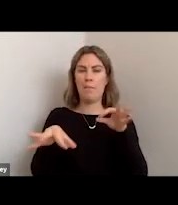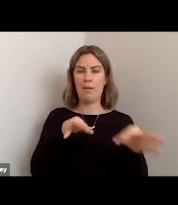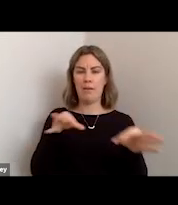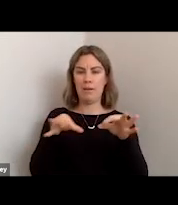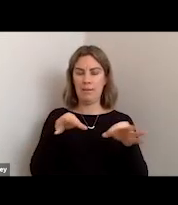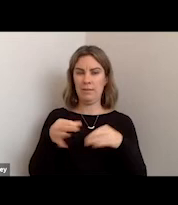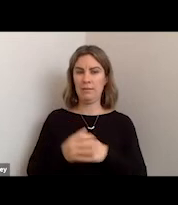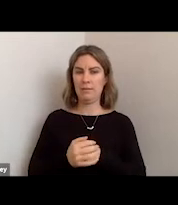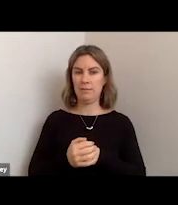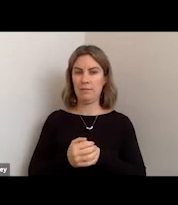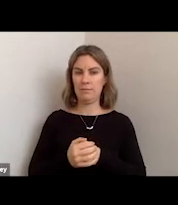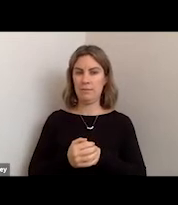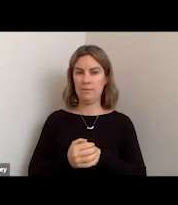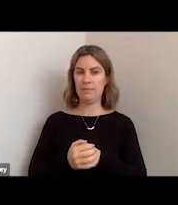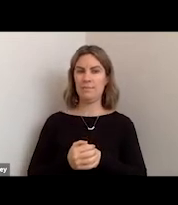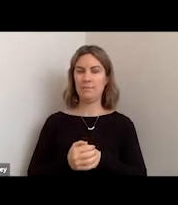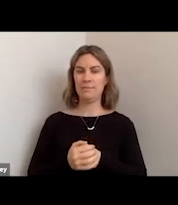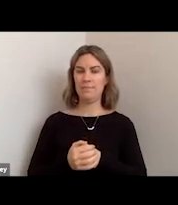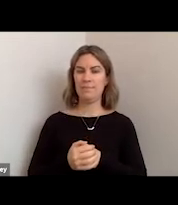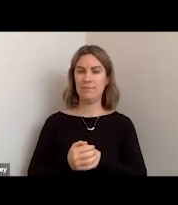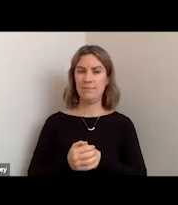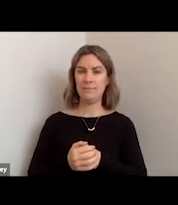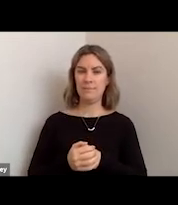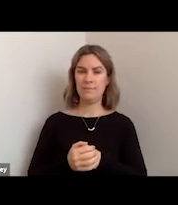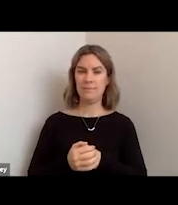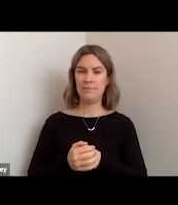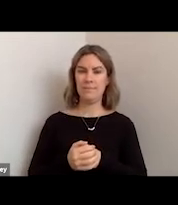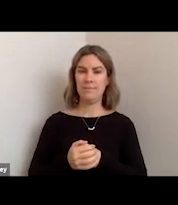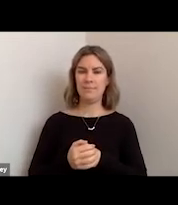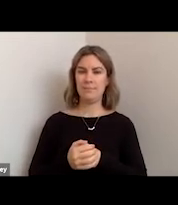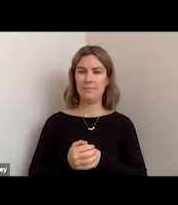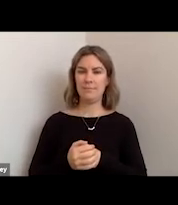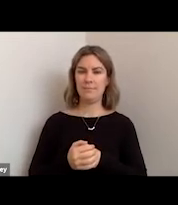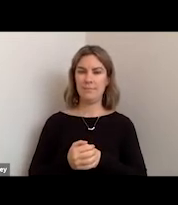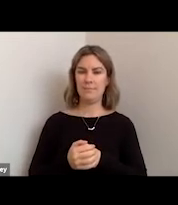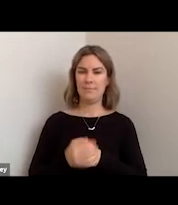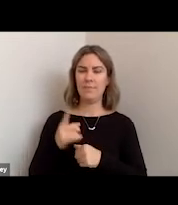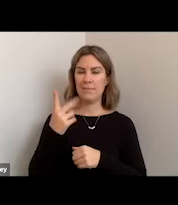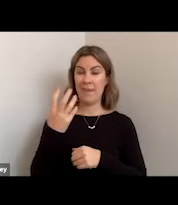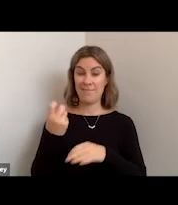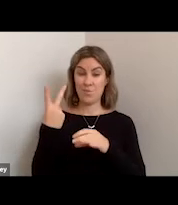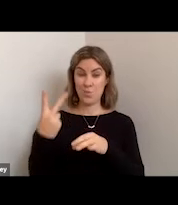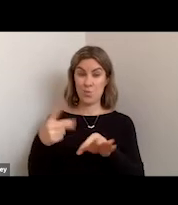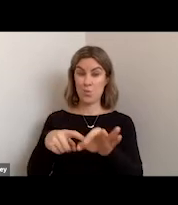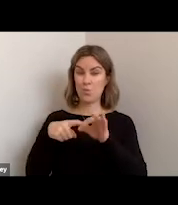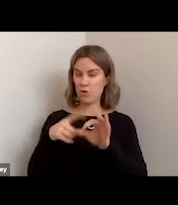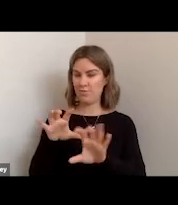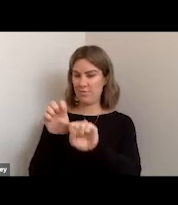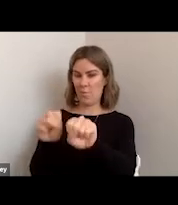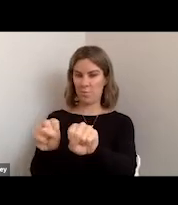(PAUSE I'll come to the two questions in the Q&A in a moment.